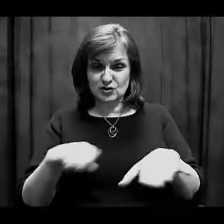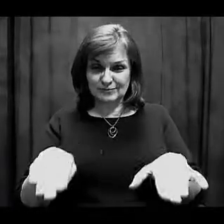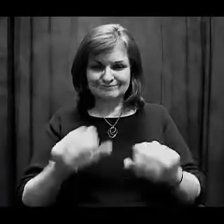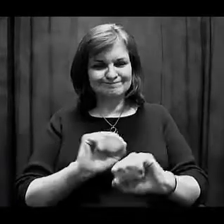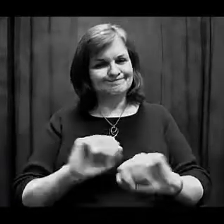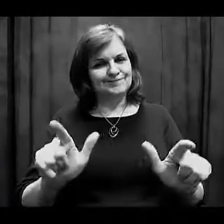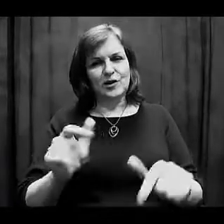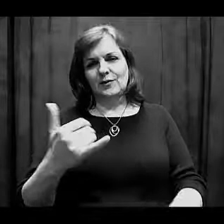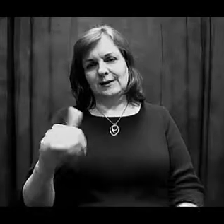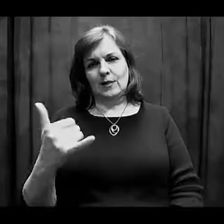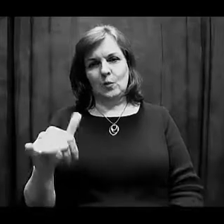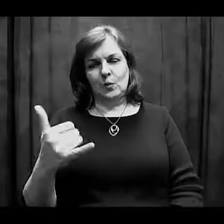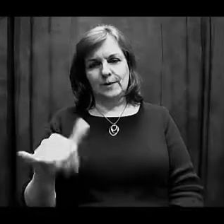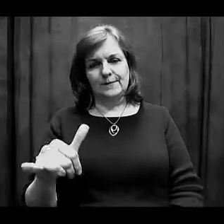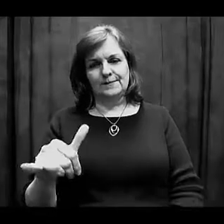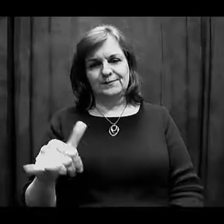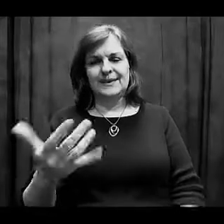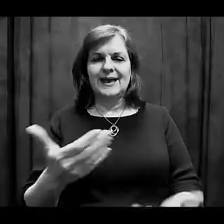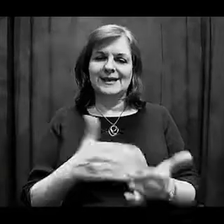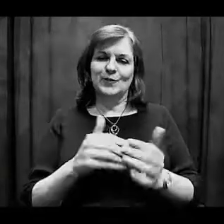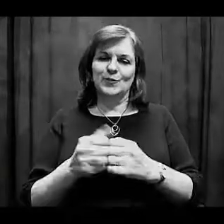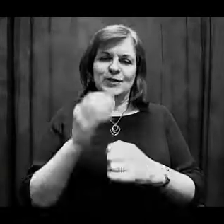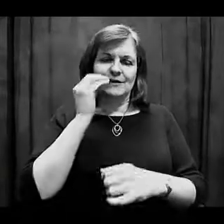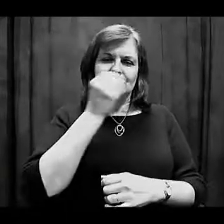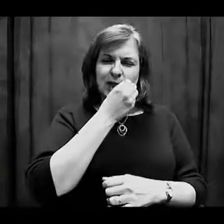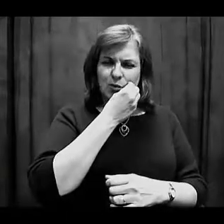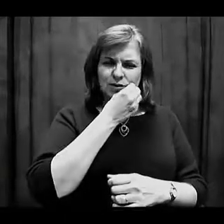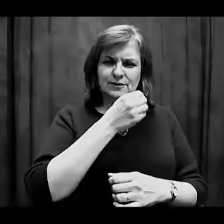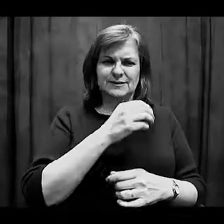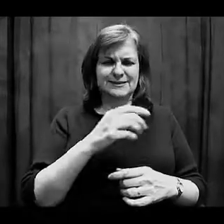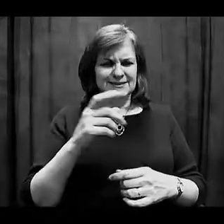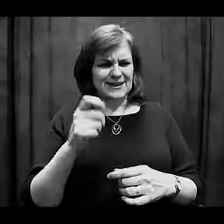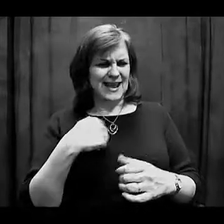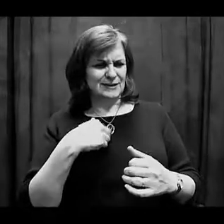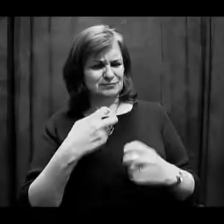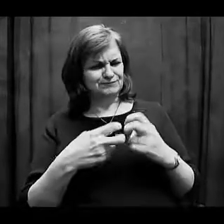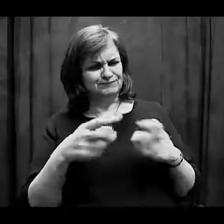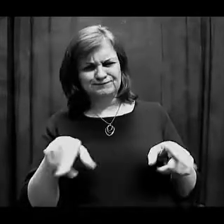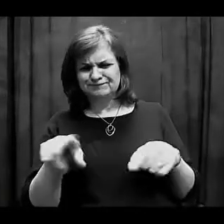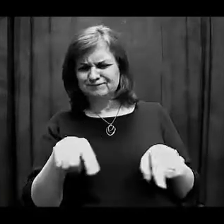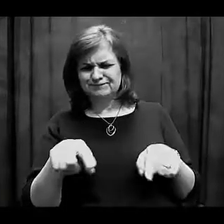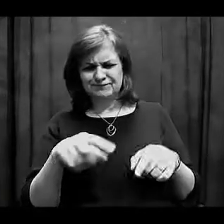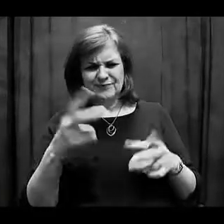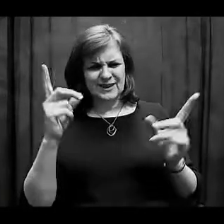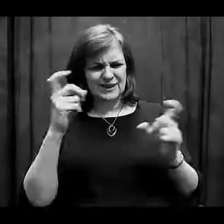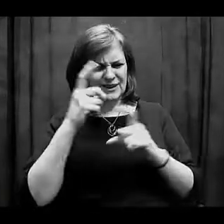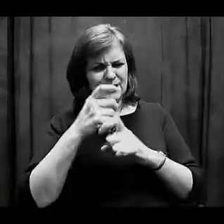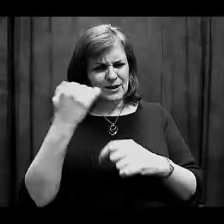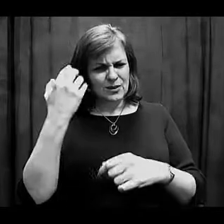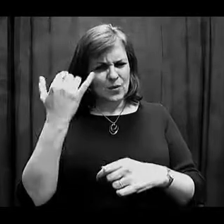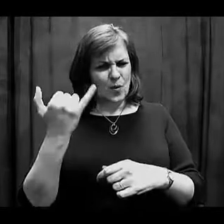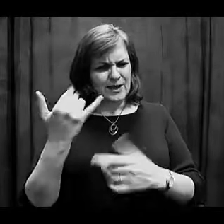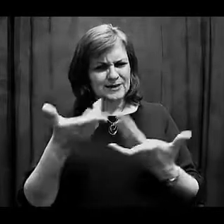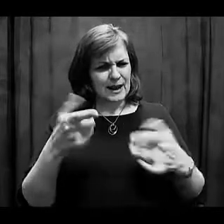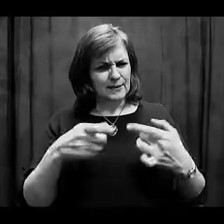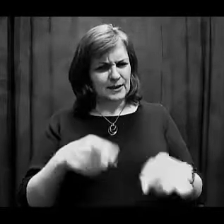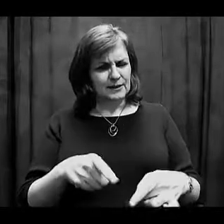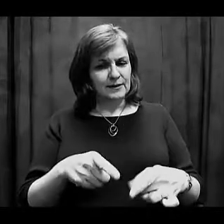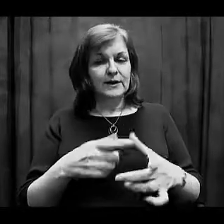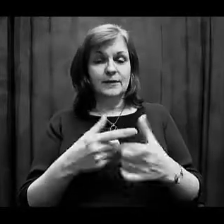so like with our flowers he's got issues again he's gotta figure out what's going on with this and so he took these these peas the plants